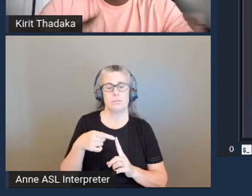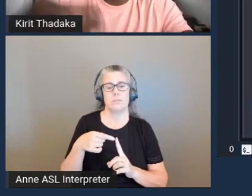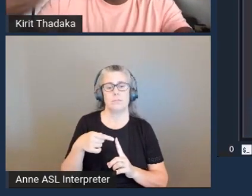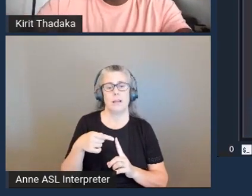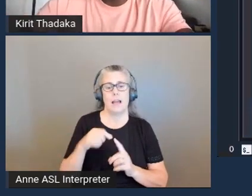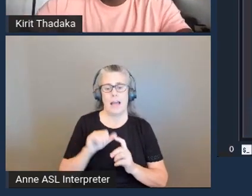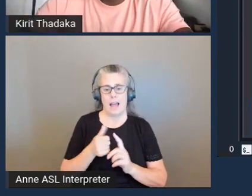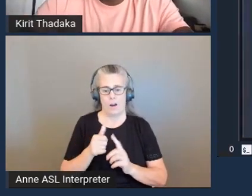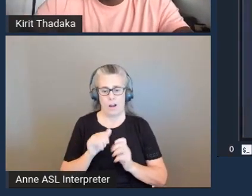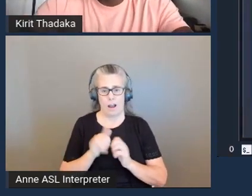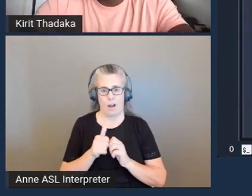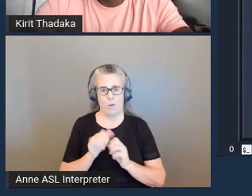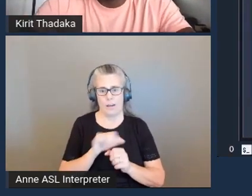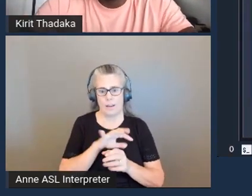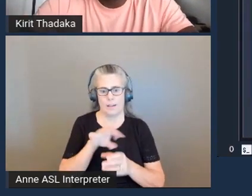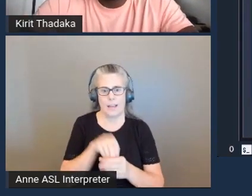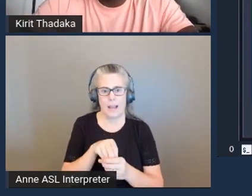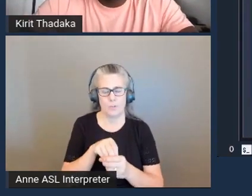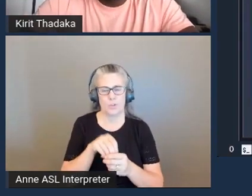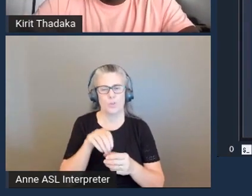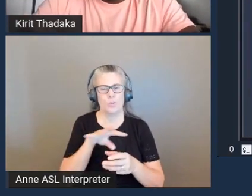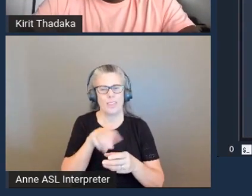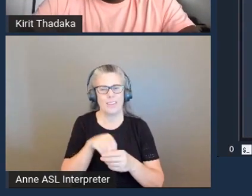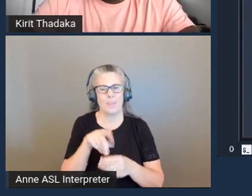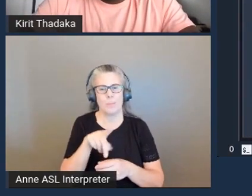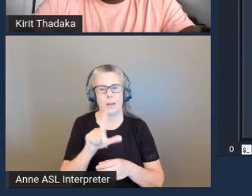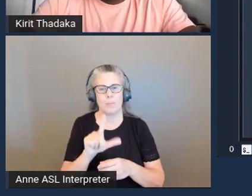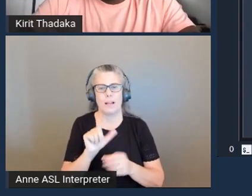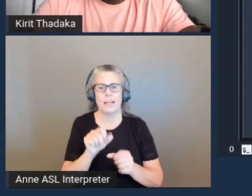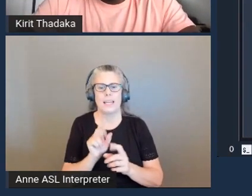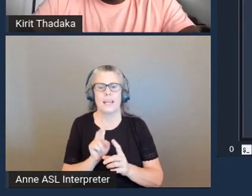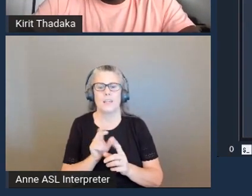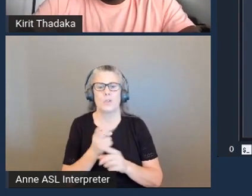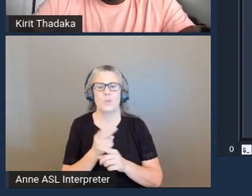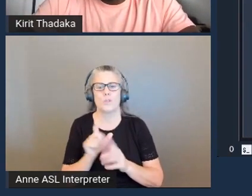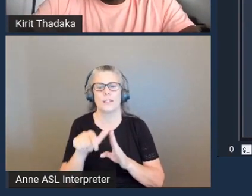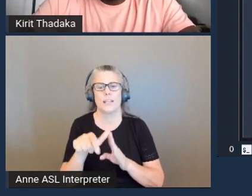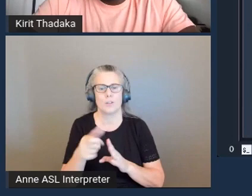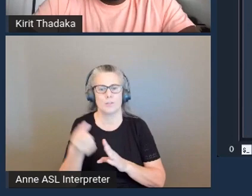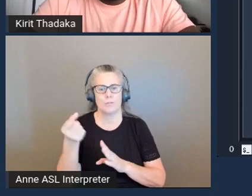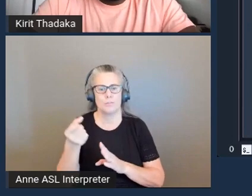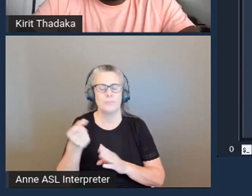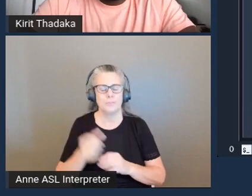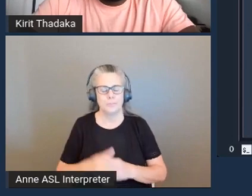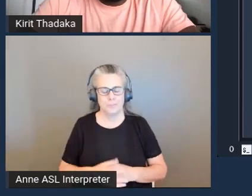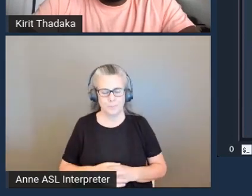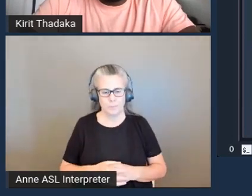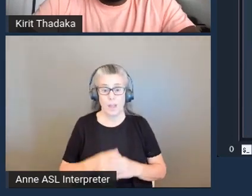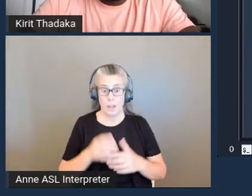so that I can use it in other steps if I want to, and then once I've defined all the steps,